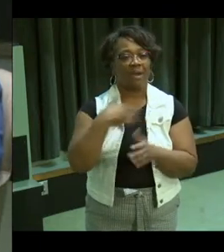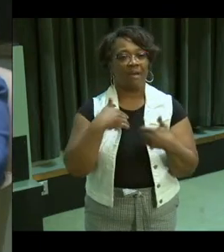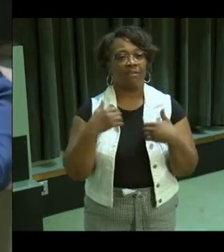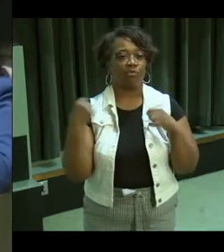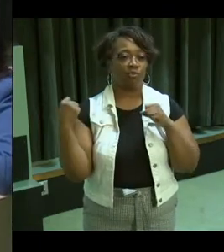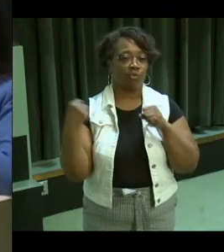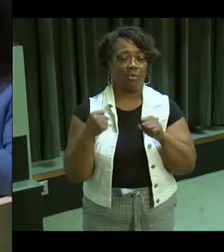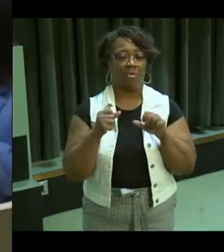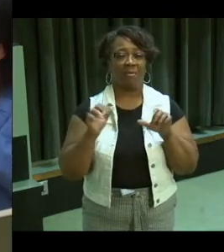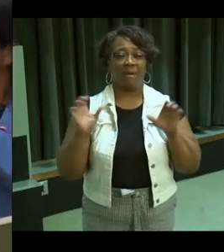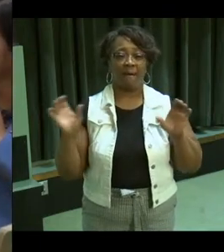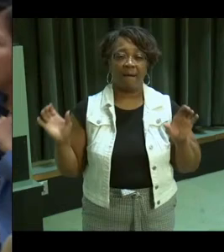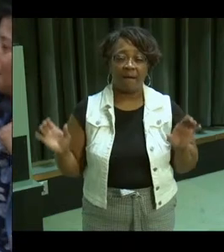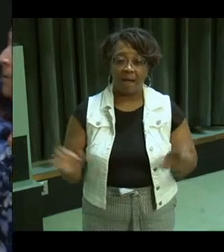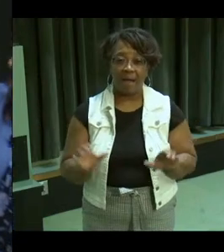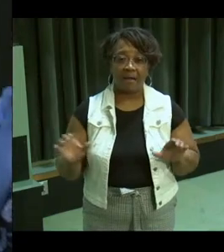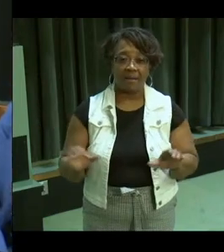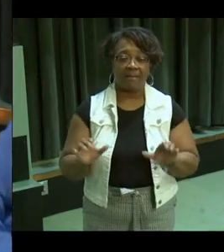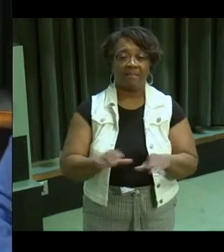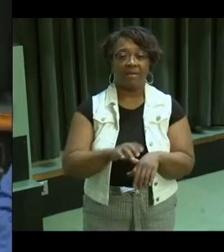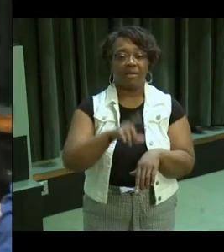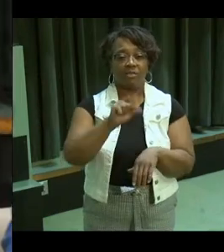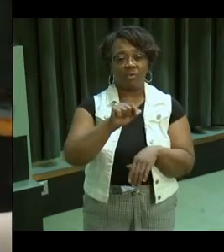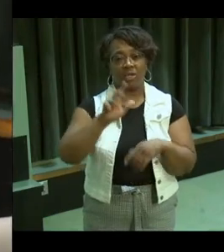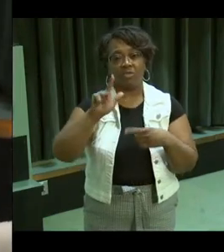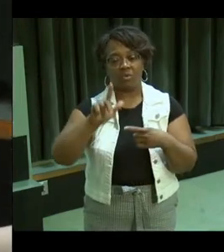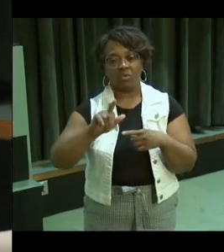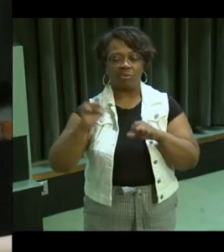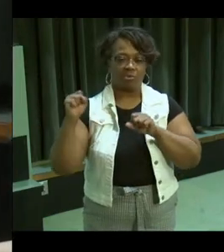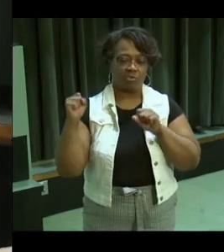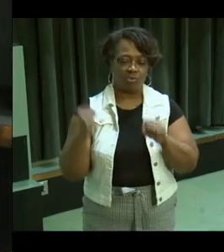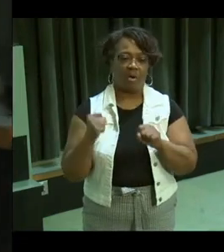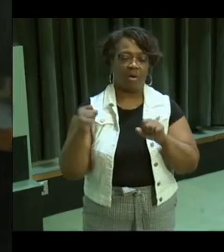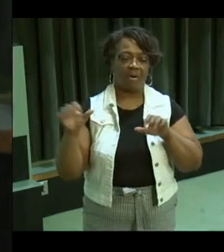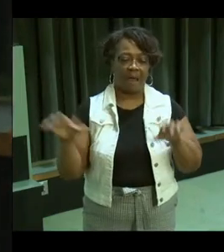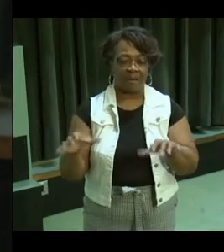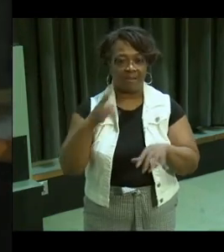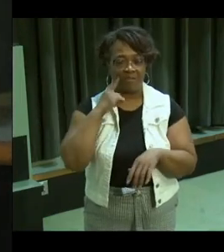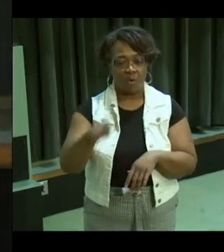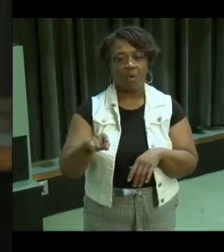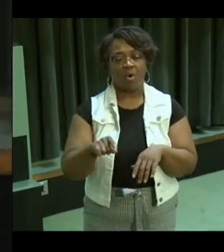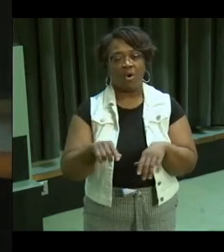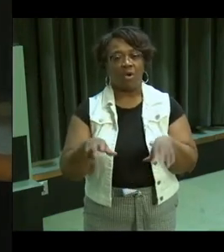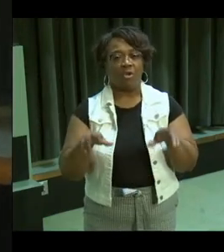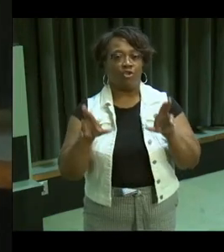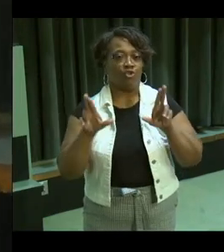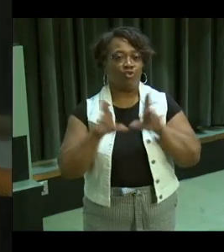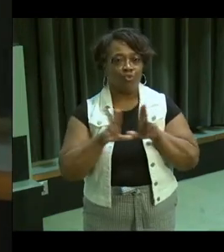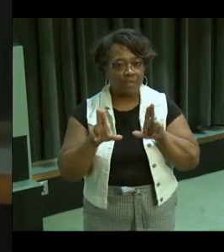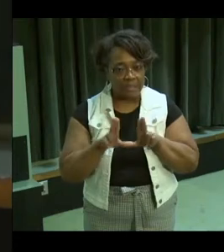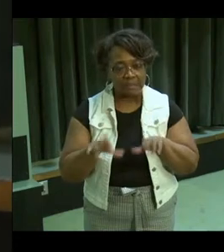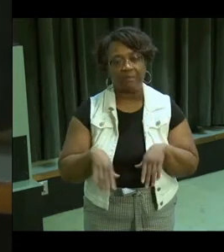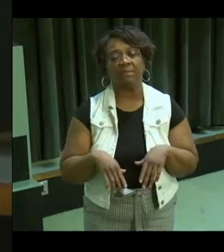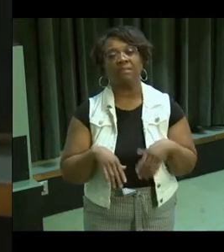very active, 2023 was incredibly